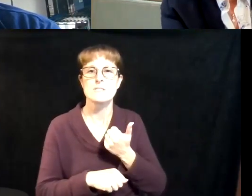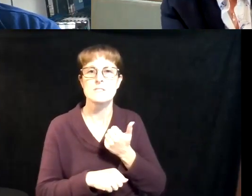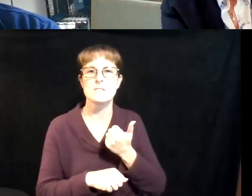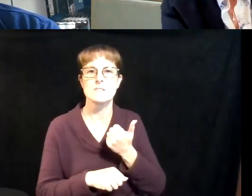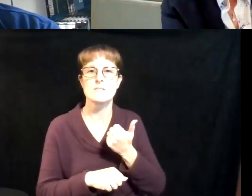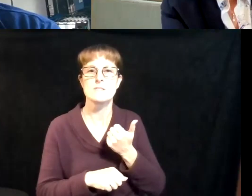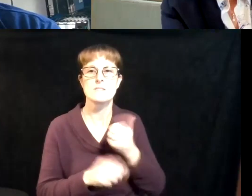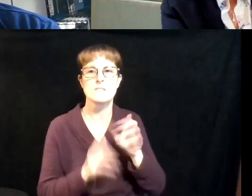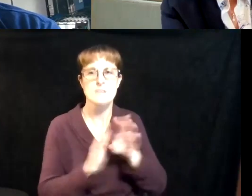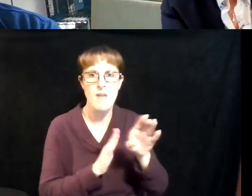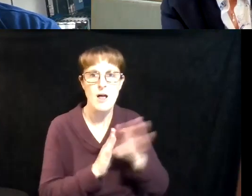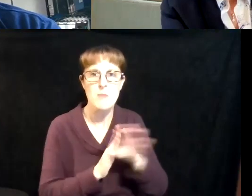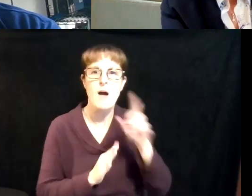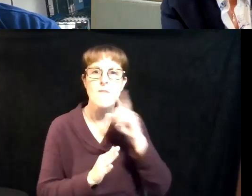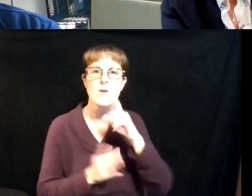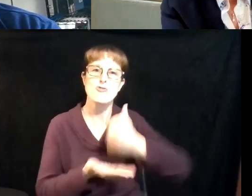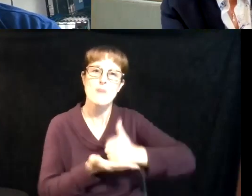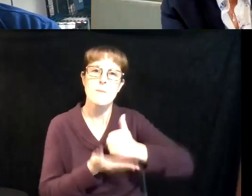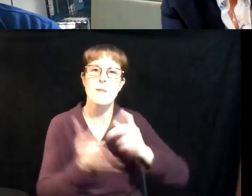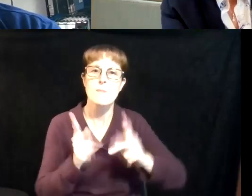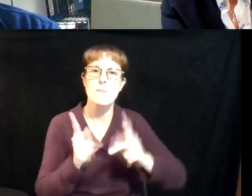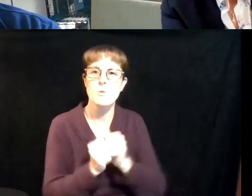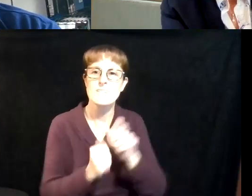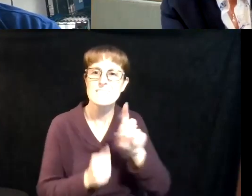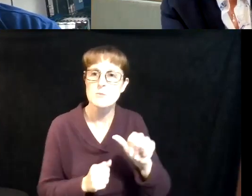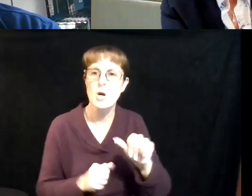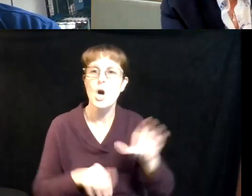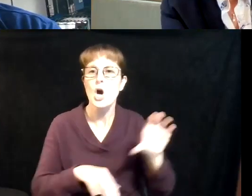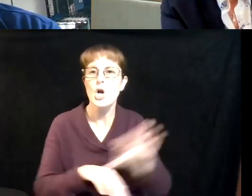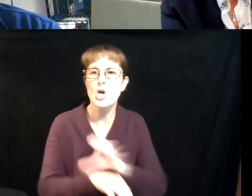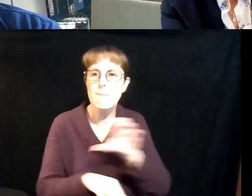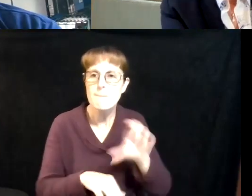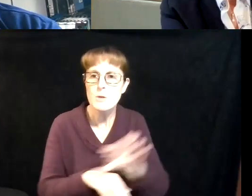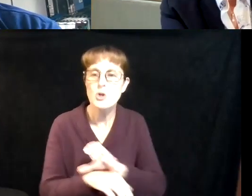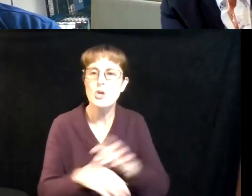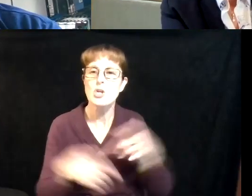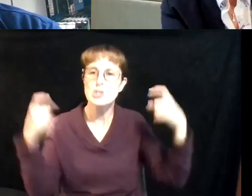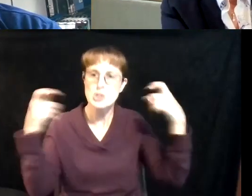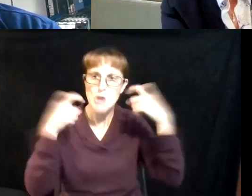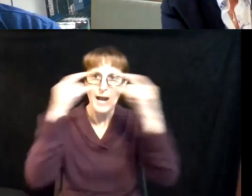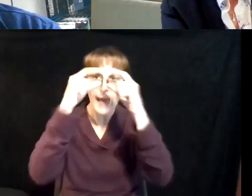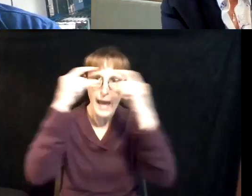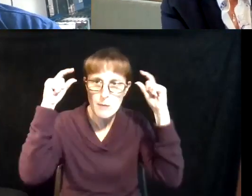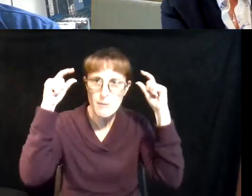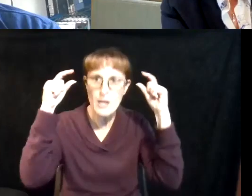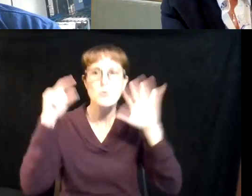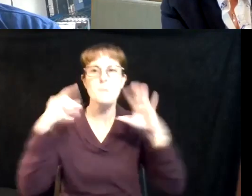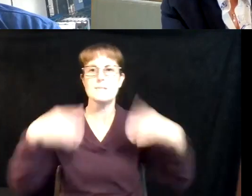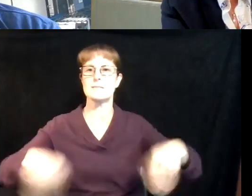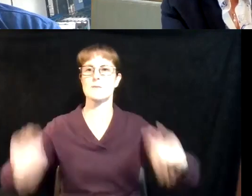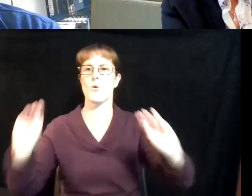Computerized electroshock headbands being ready for sale in the near future."